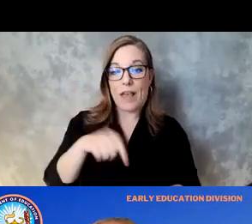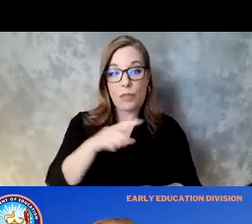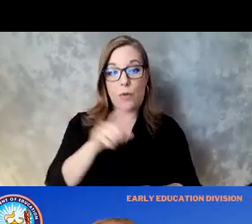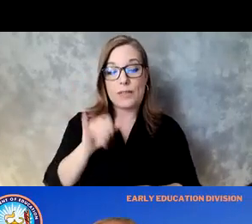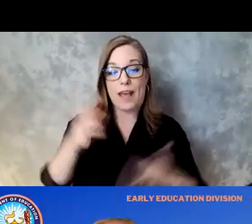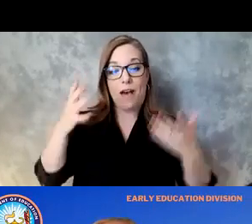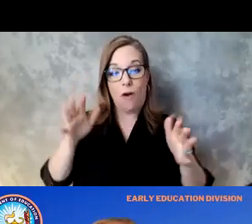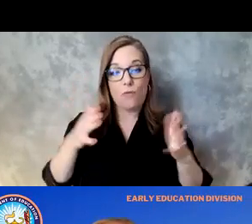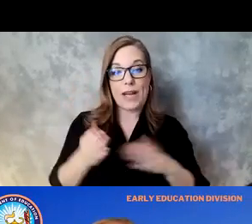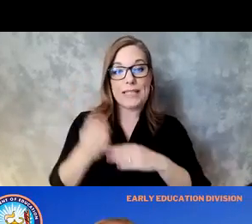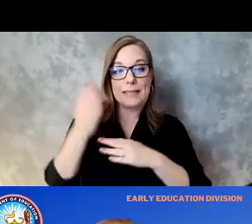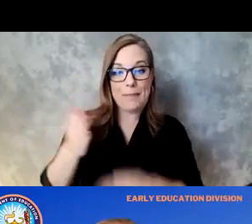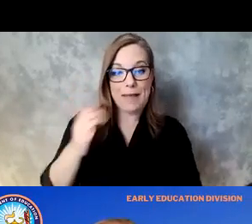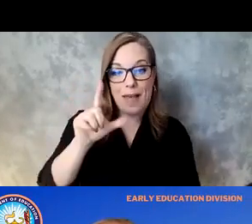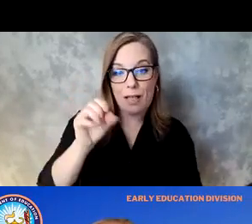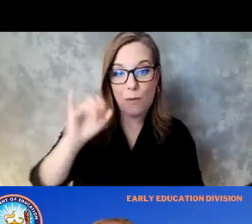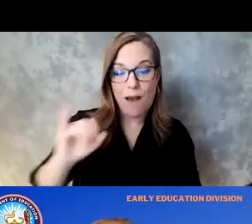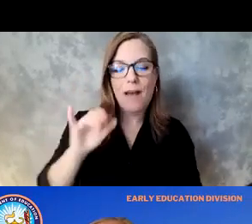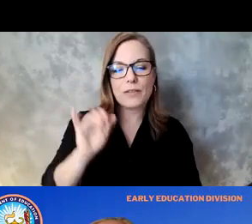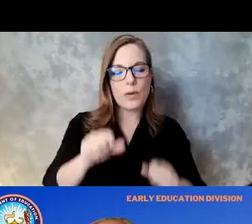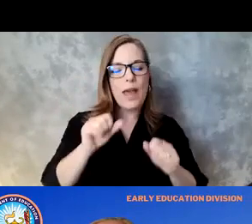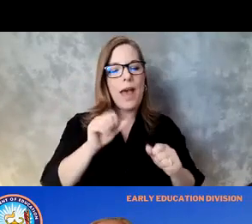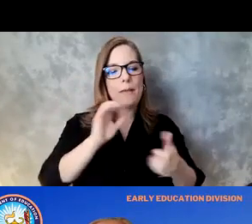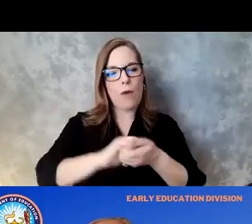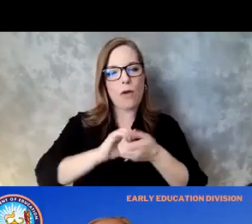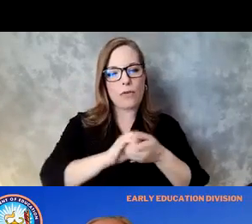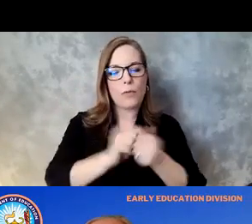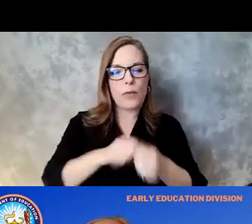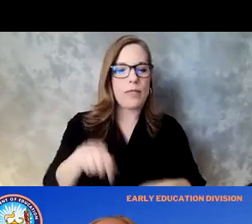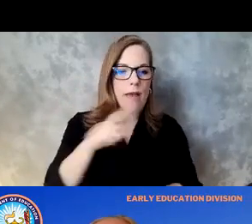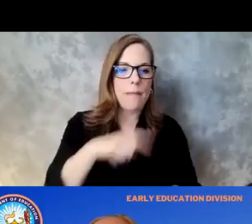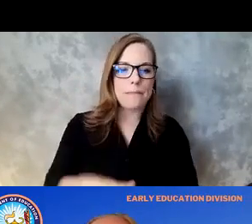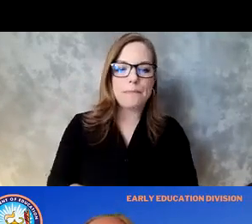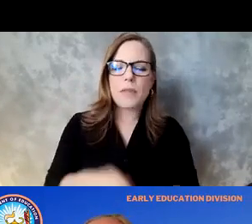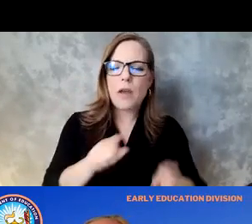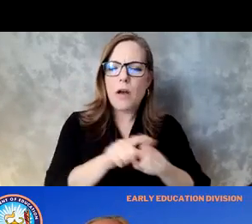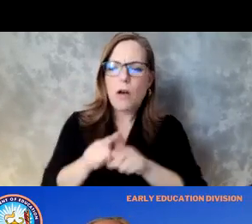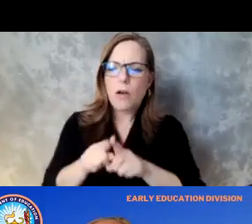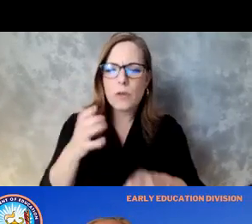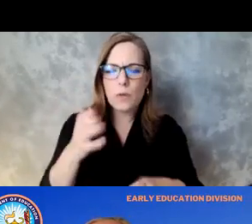support and encourage those consortia members. We also want to flag that LEAs will be getting